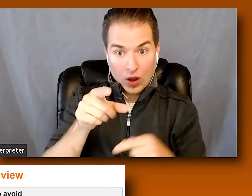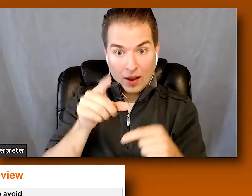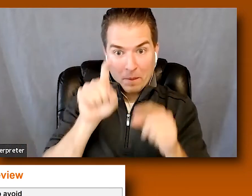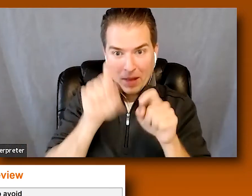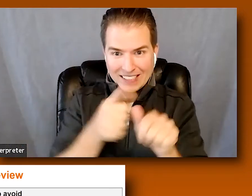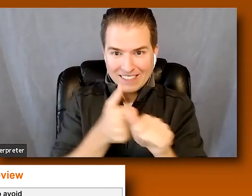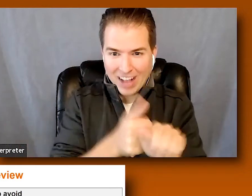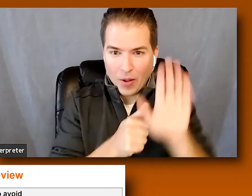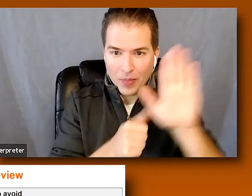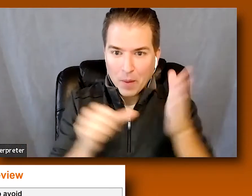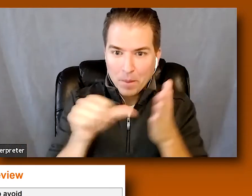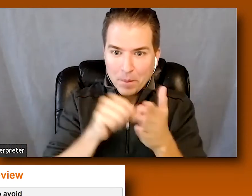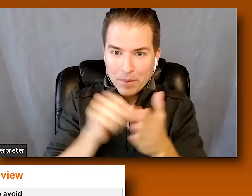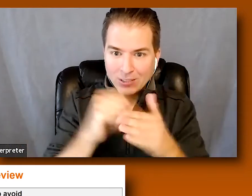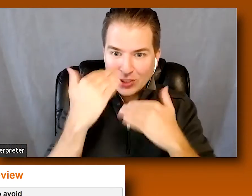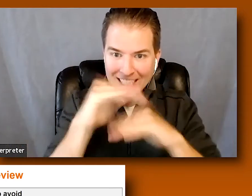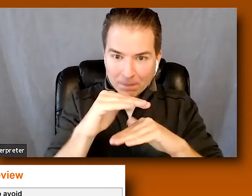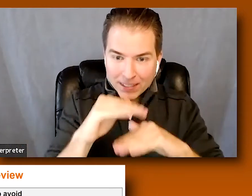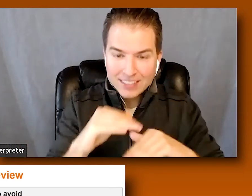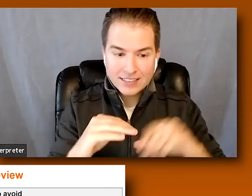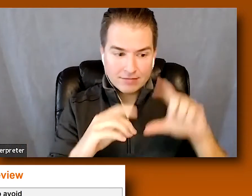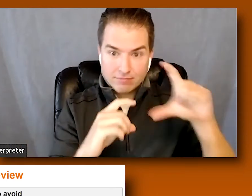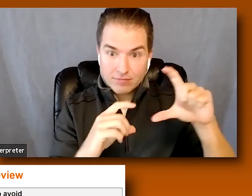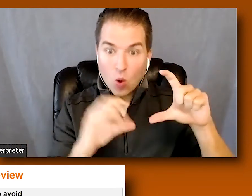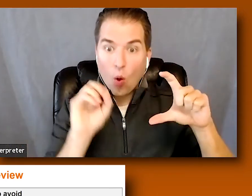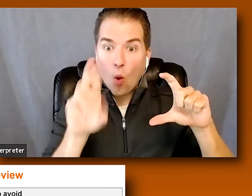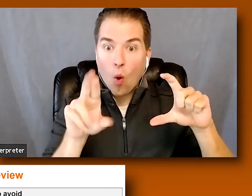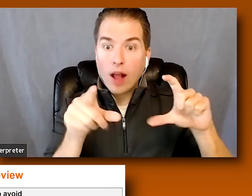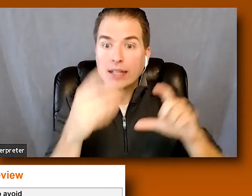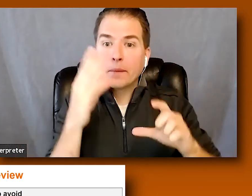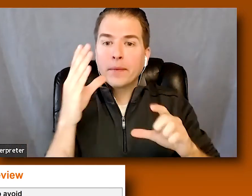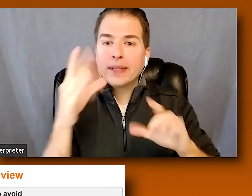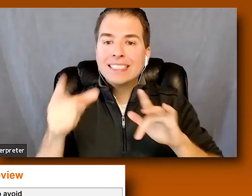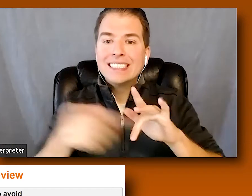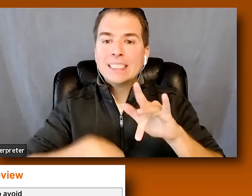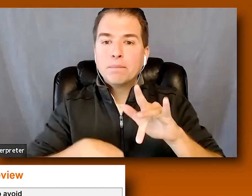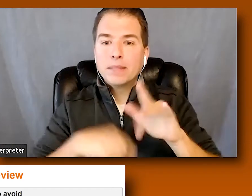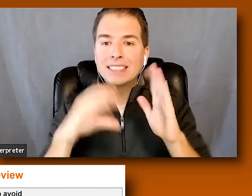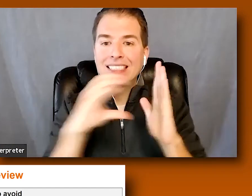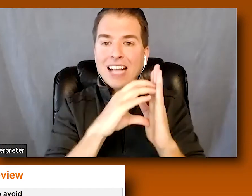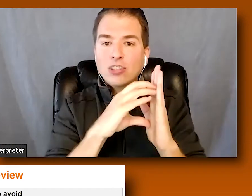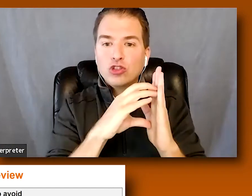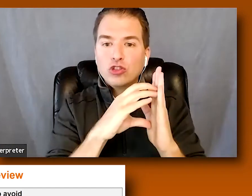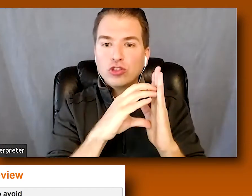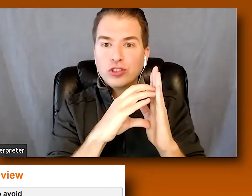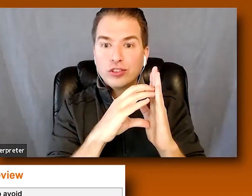Missing sections or documents. Some specific solicitations might be different